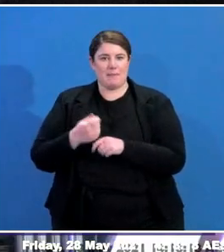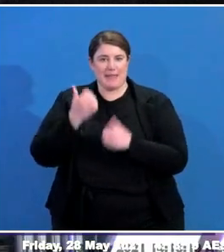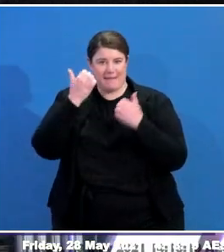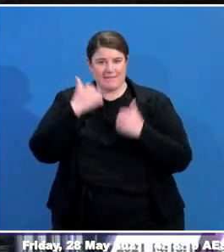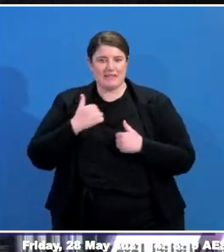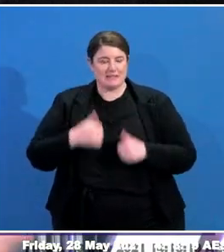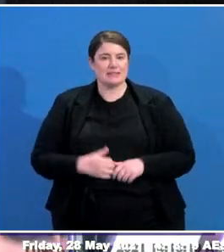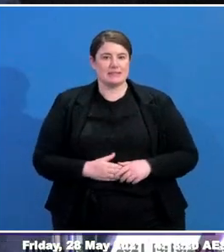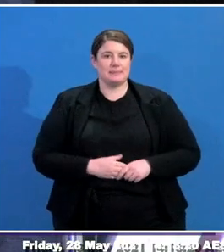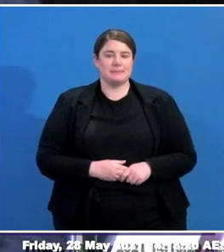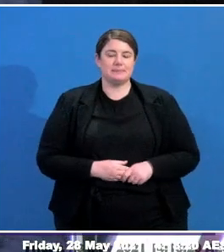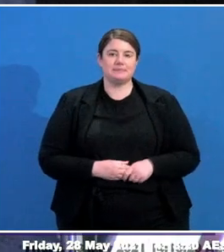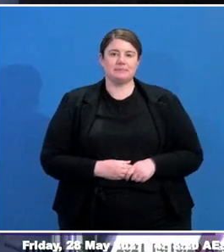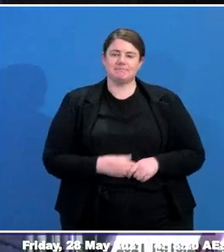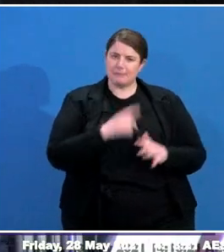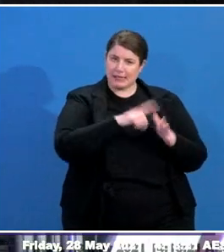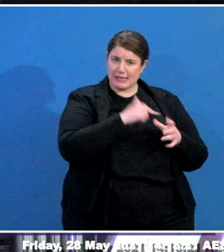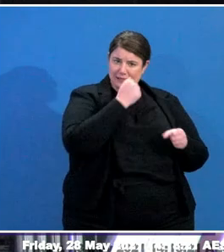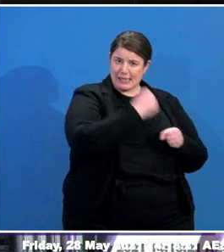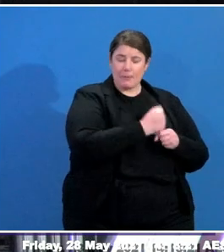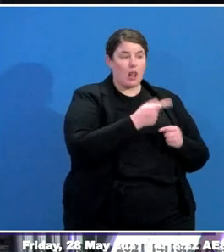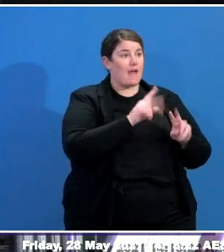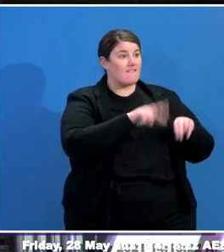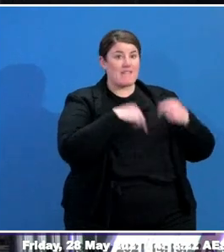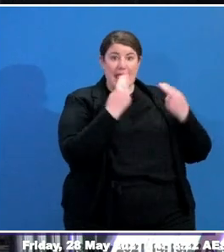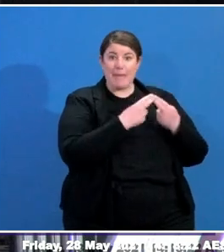And is an example of that that a family member might come to you and